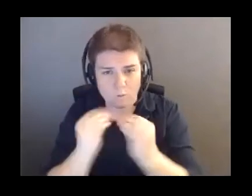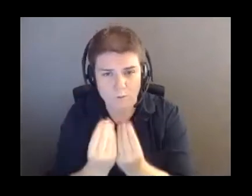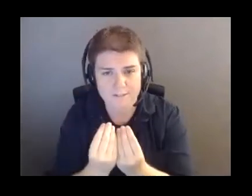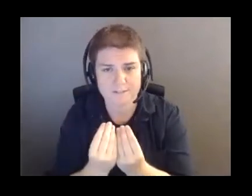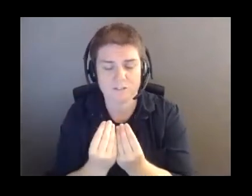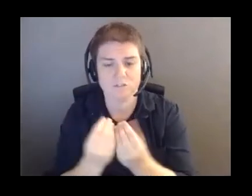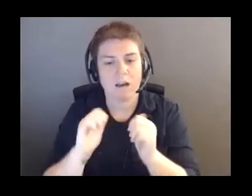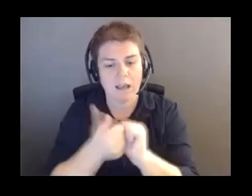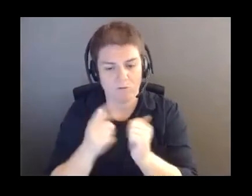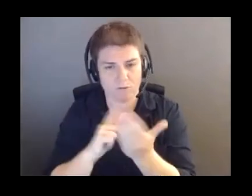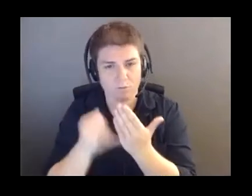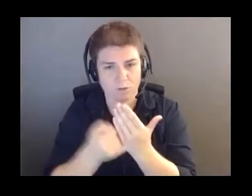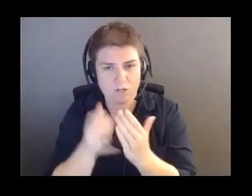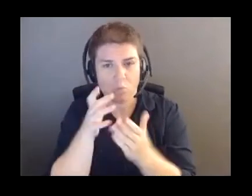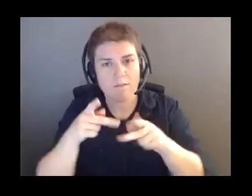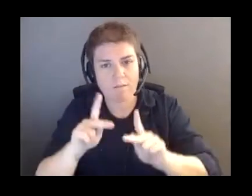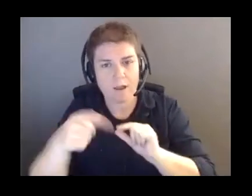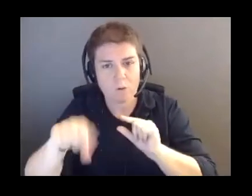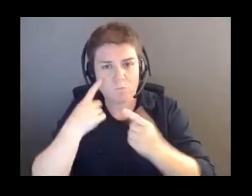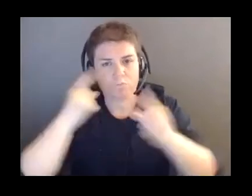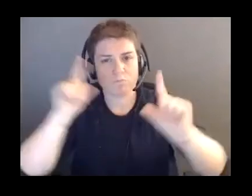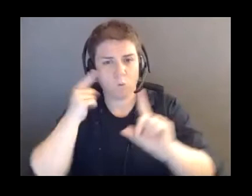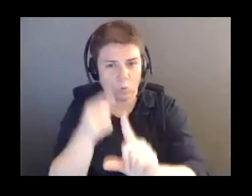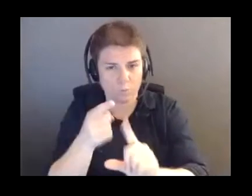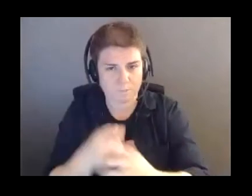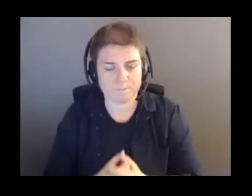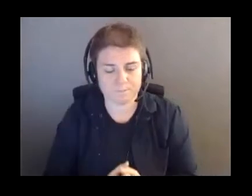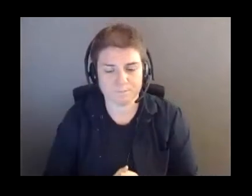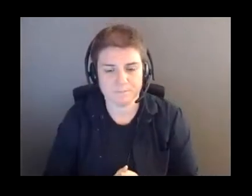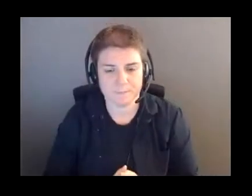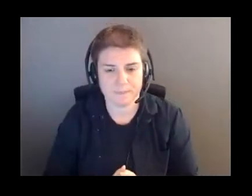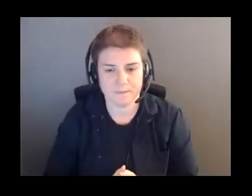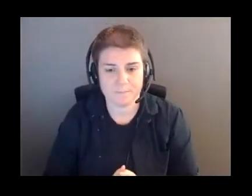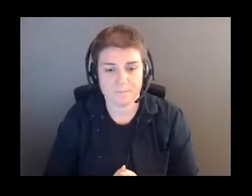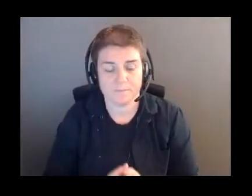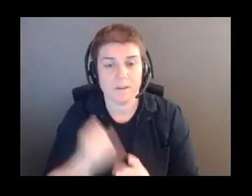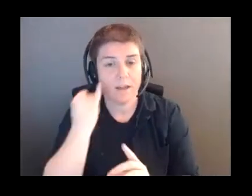this project will allow you to achieve your goals. If the goal of the project is to focus